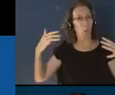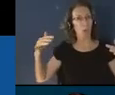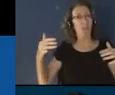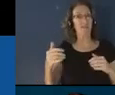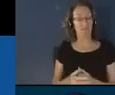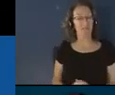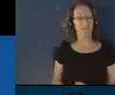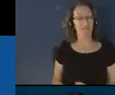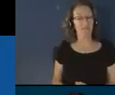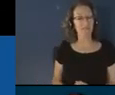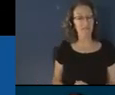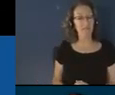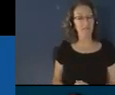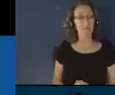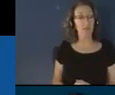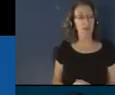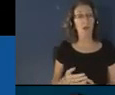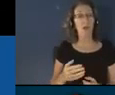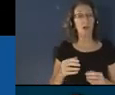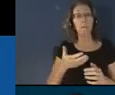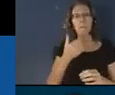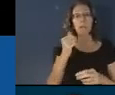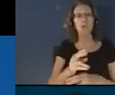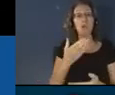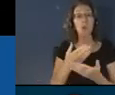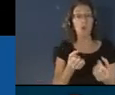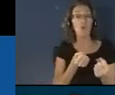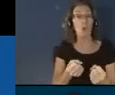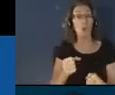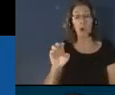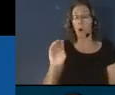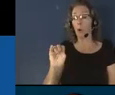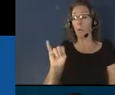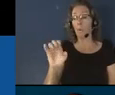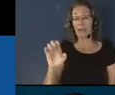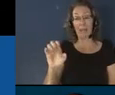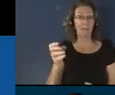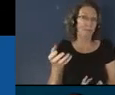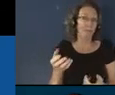Next thing is use a quality microphone. This one's kind of tough so if you have a headset I